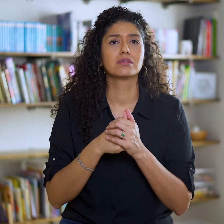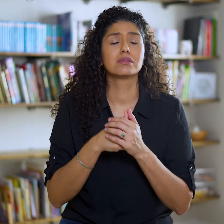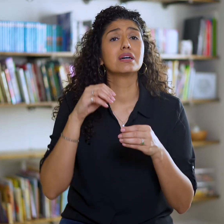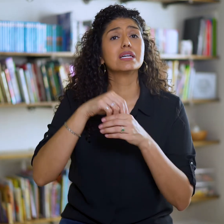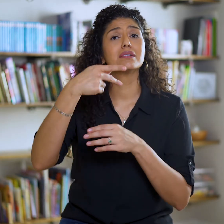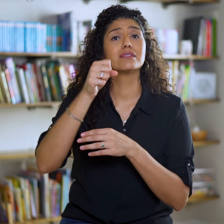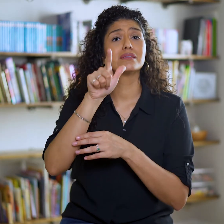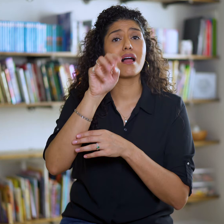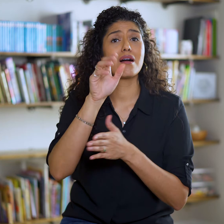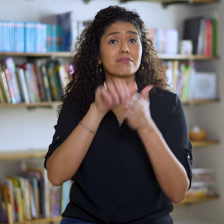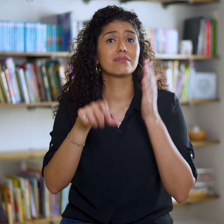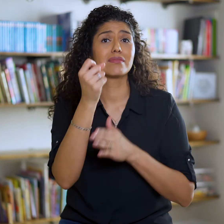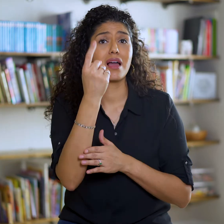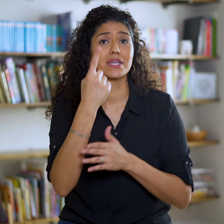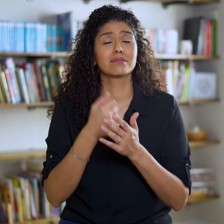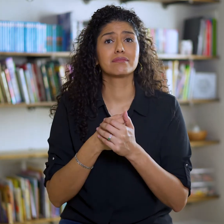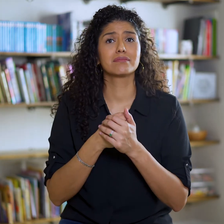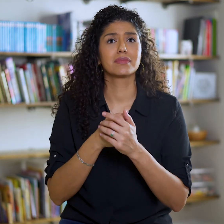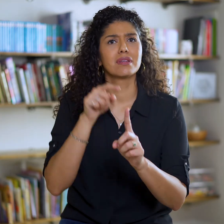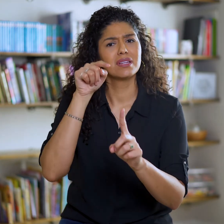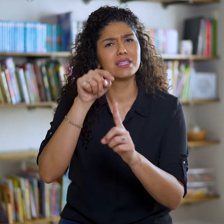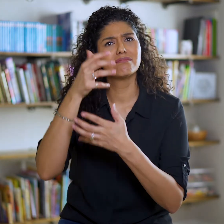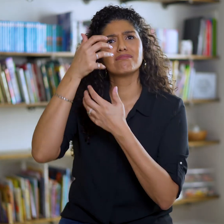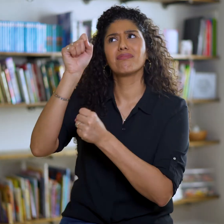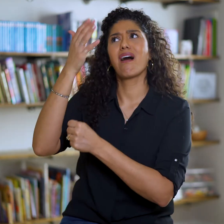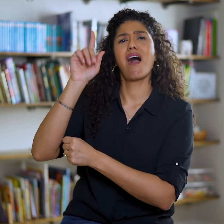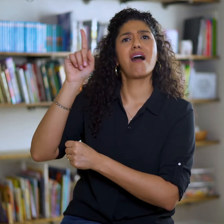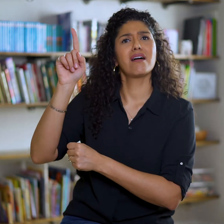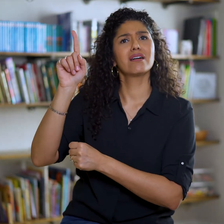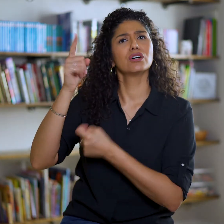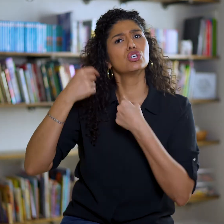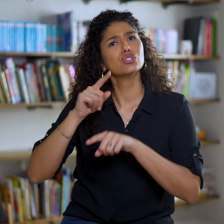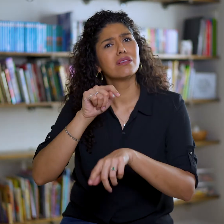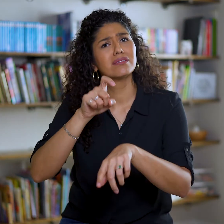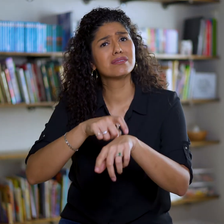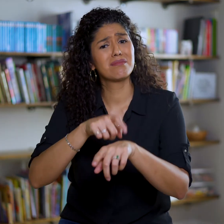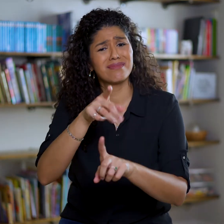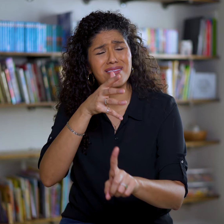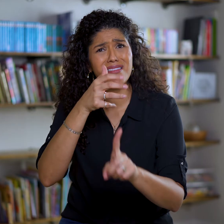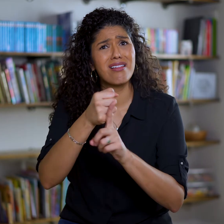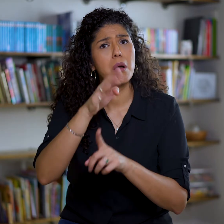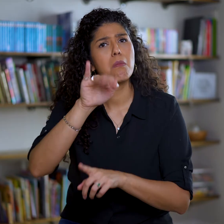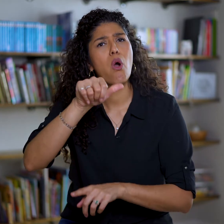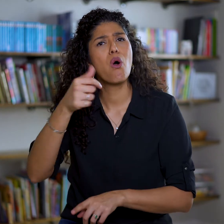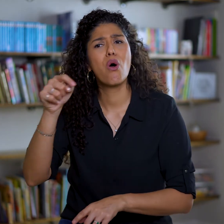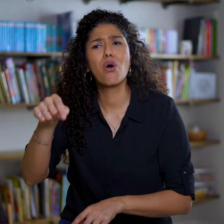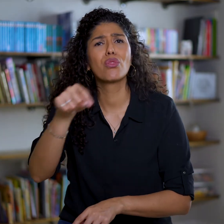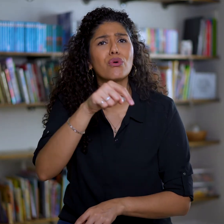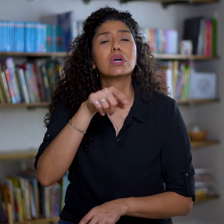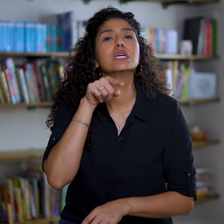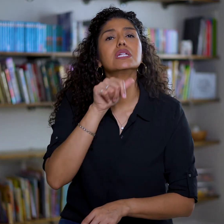In Psalm 11, David trusts God in the midst of the attacks on his life